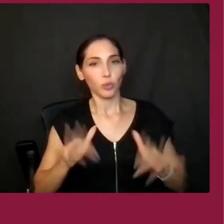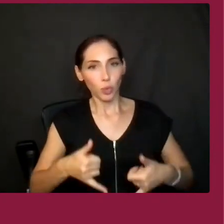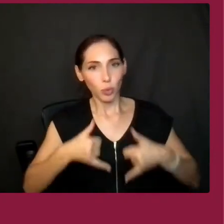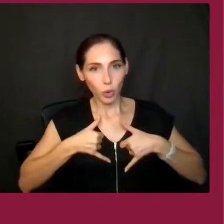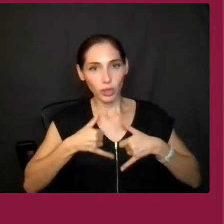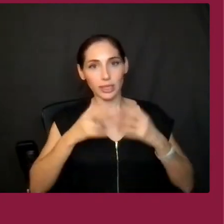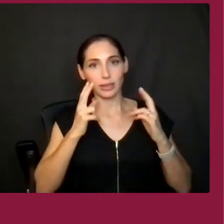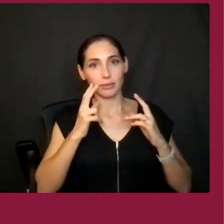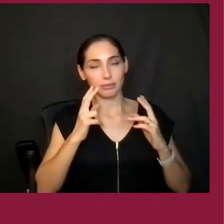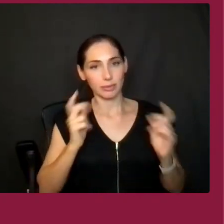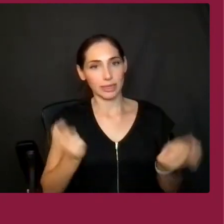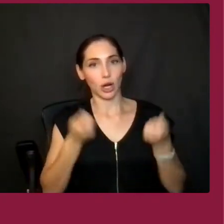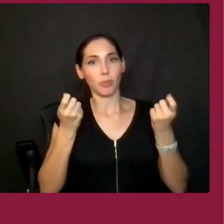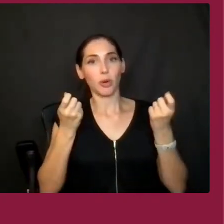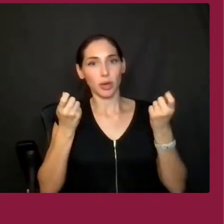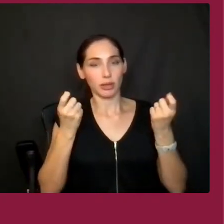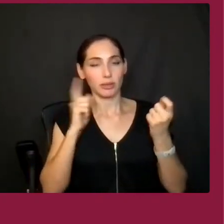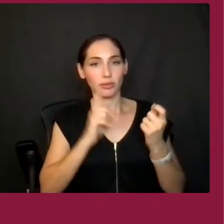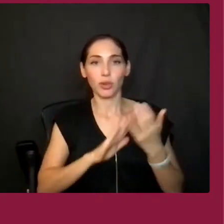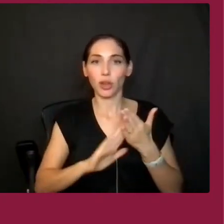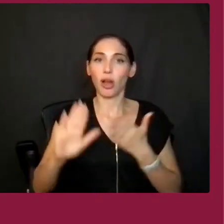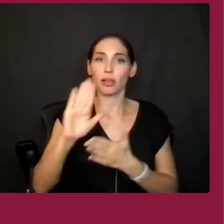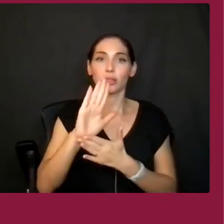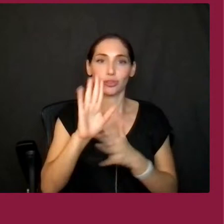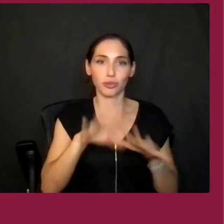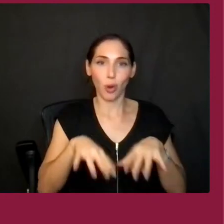that, uh, the college hosts on an annual basis.